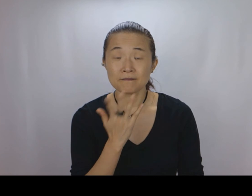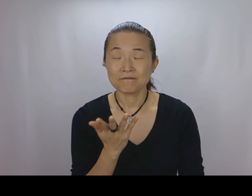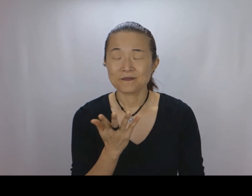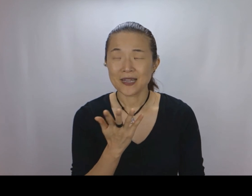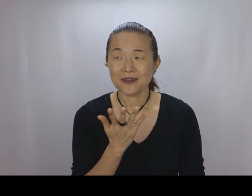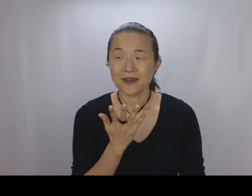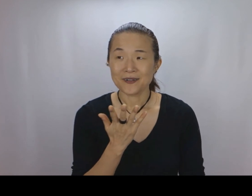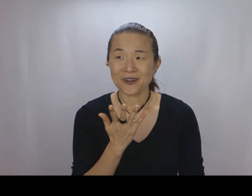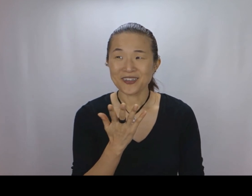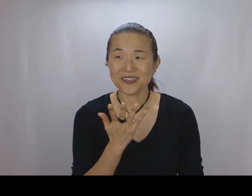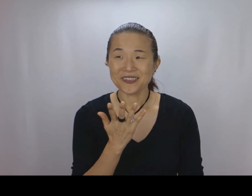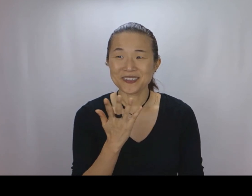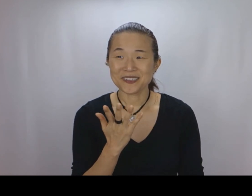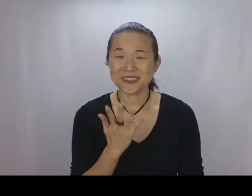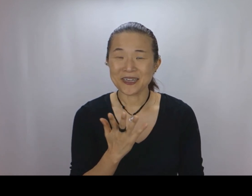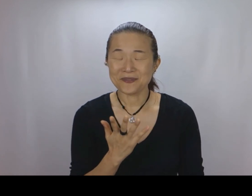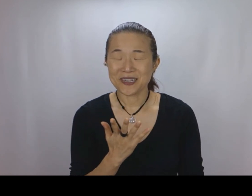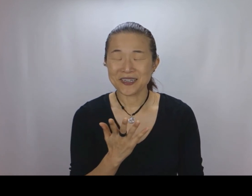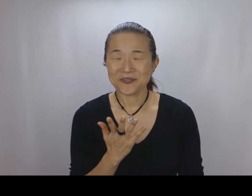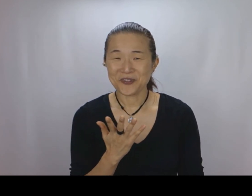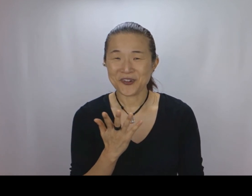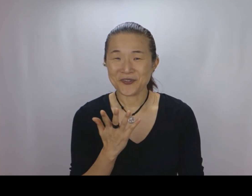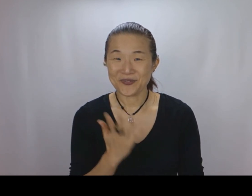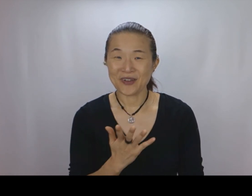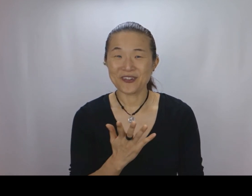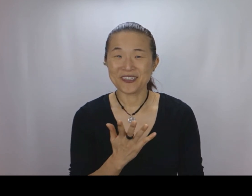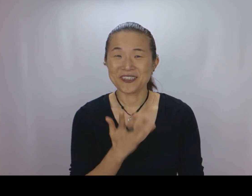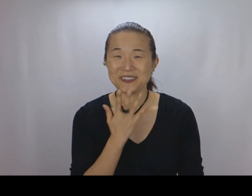Ironically, this is the same sign for favorite.